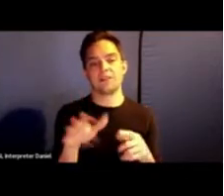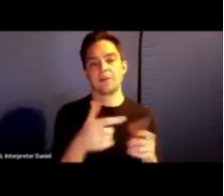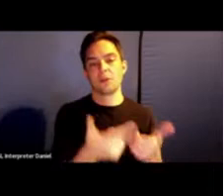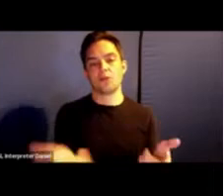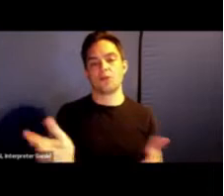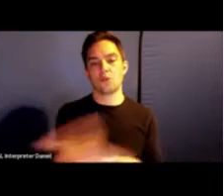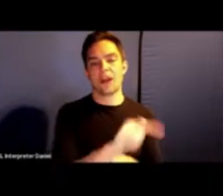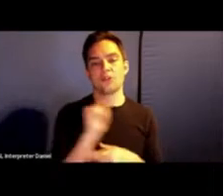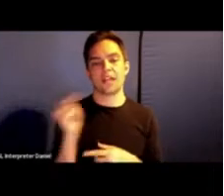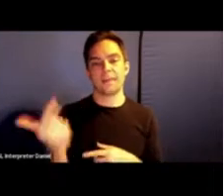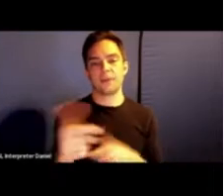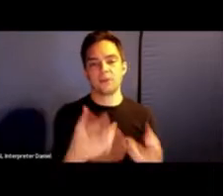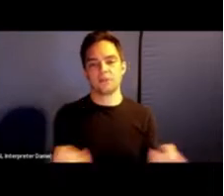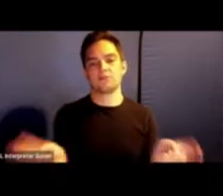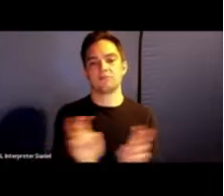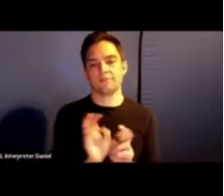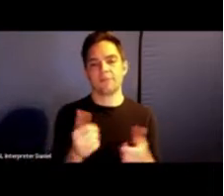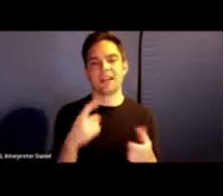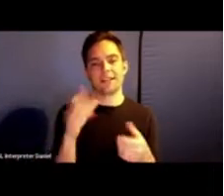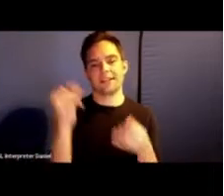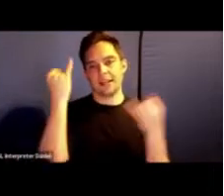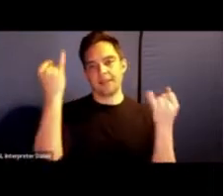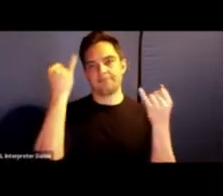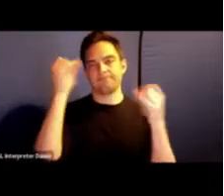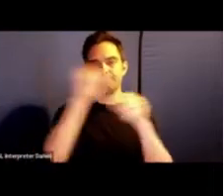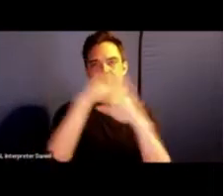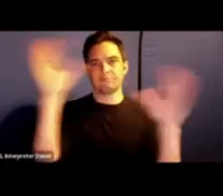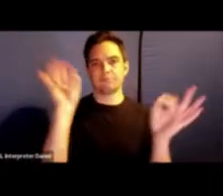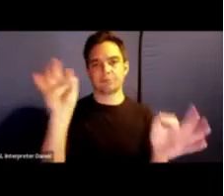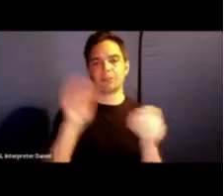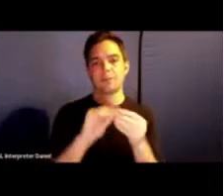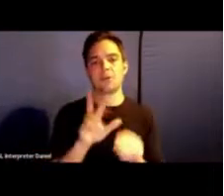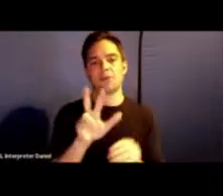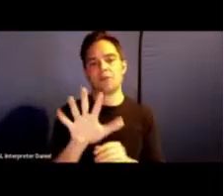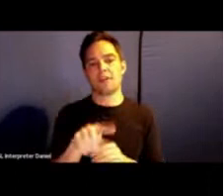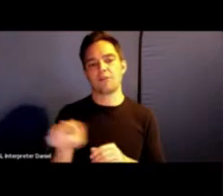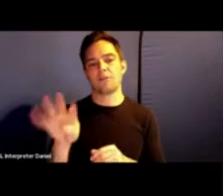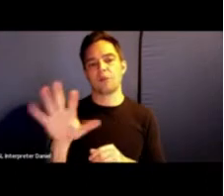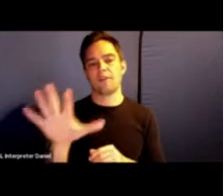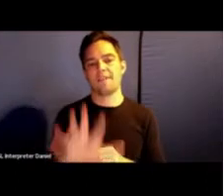experience, I would say the ideal number would be somewhere between 35 and 45. Or the actual